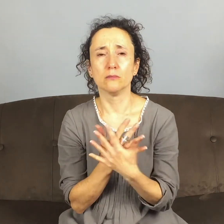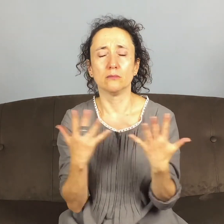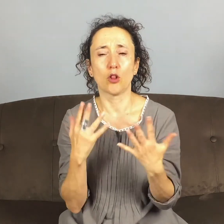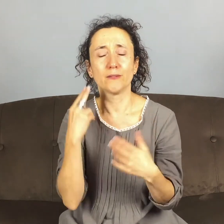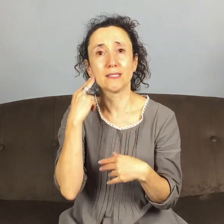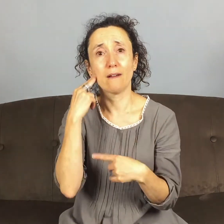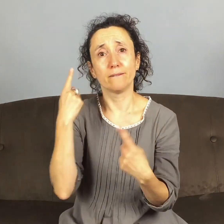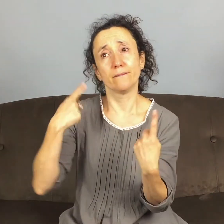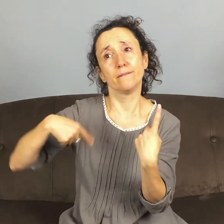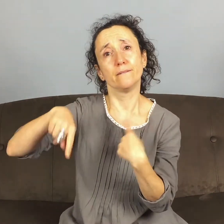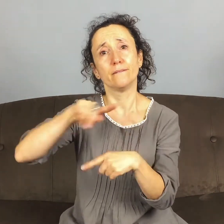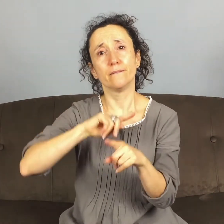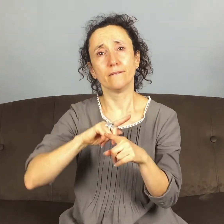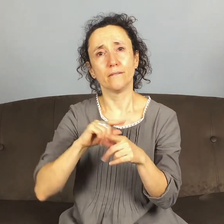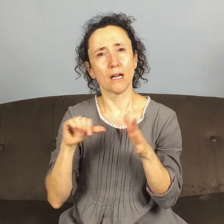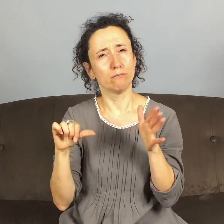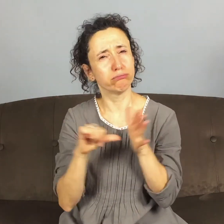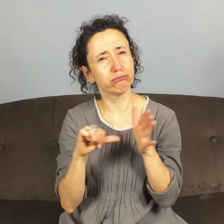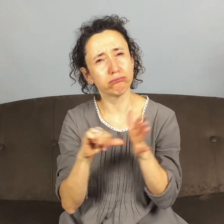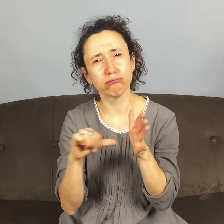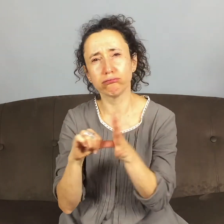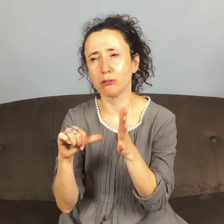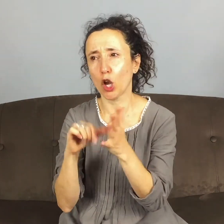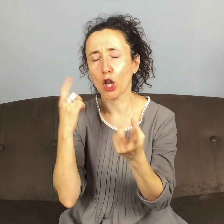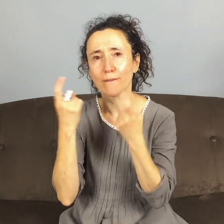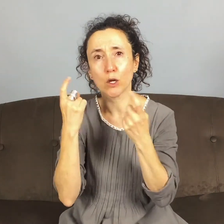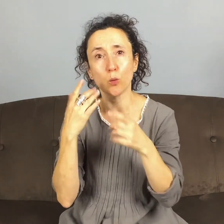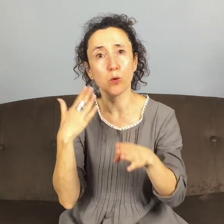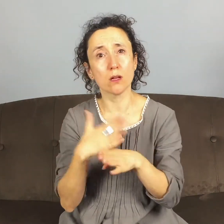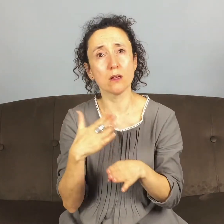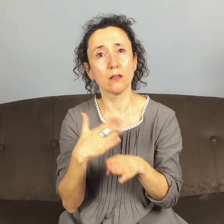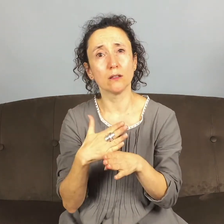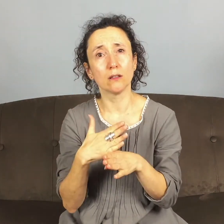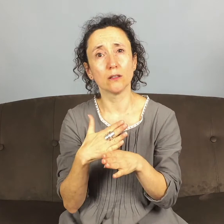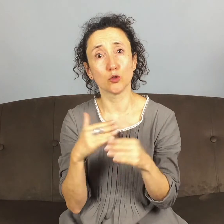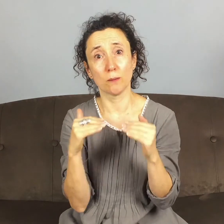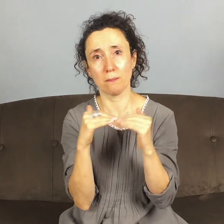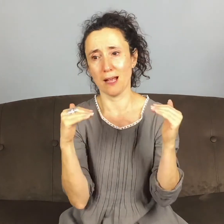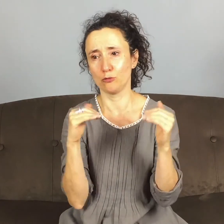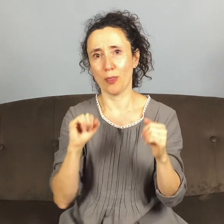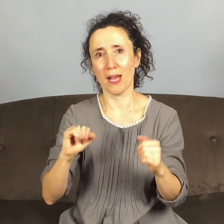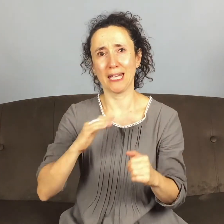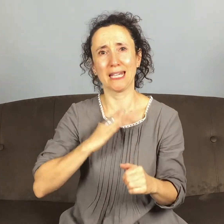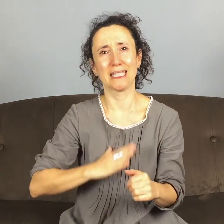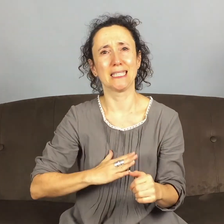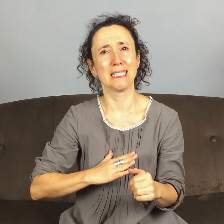well, really it is because deaf people experience many barriers in their working lives to find